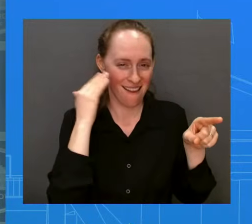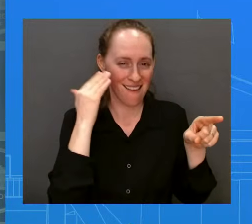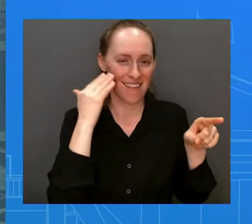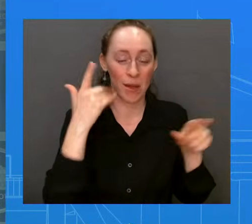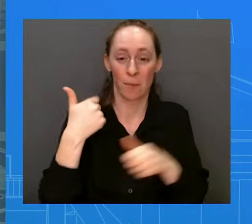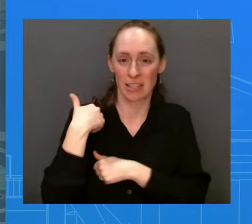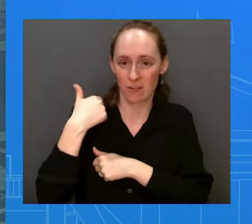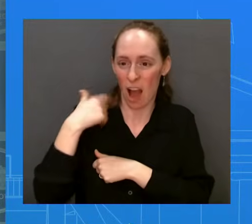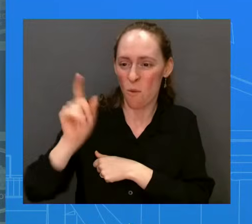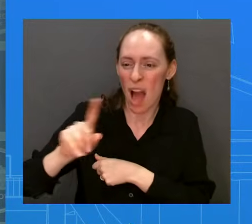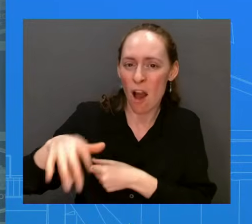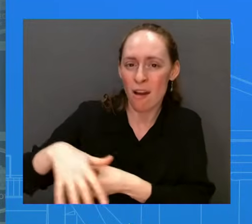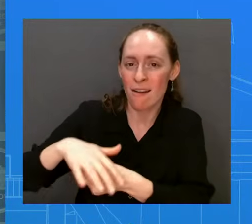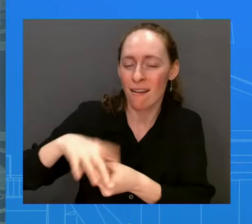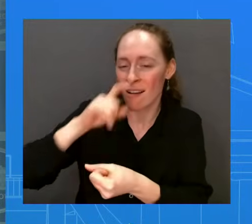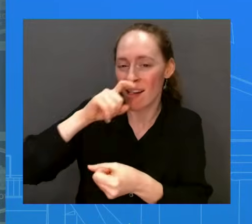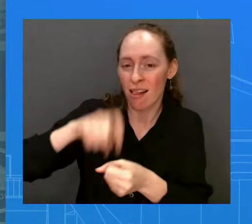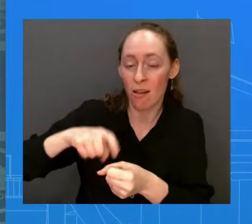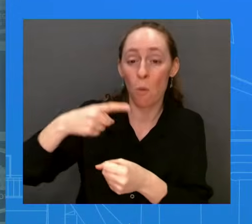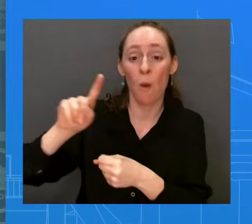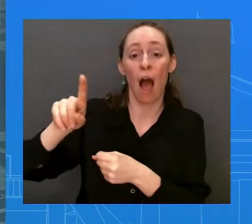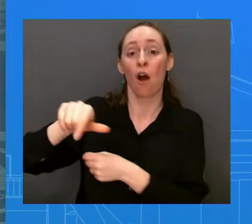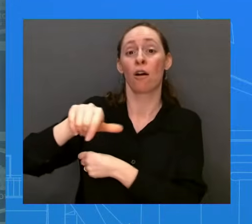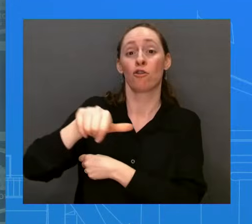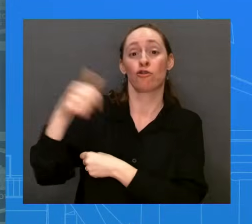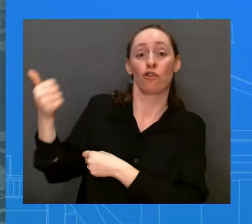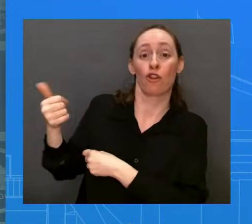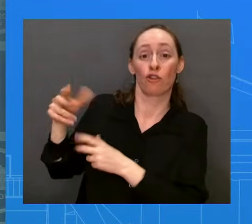they were been being driven by the wind.